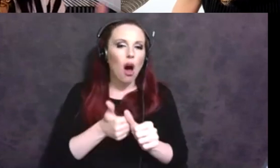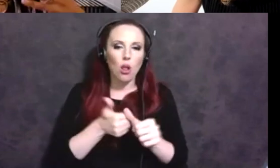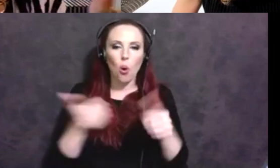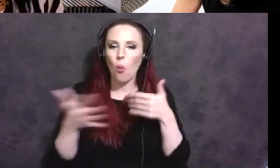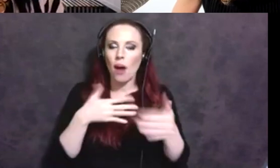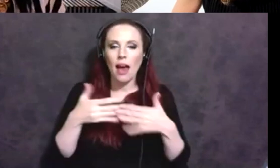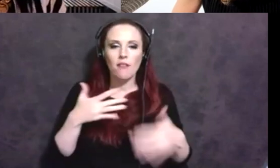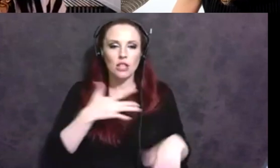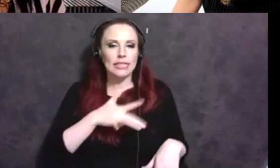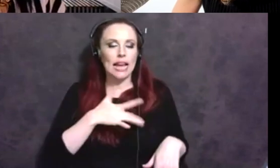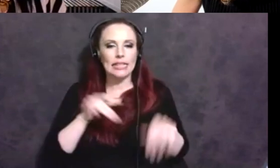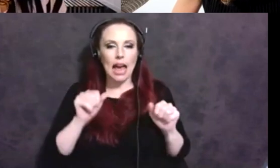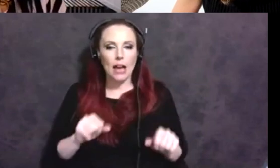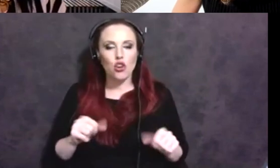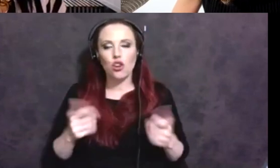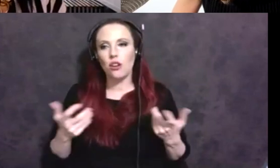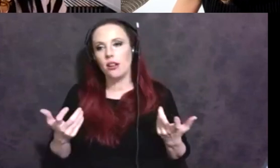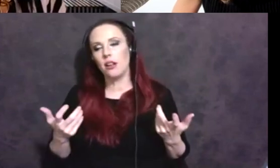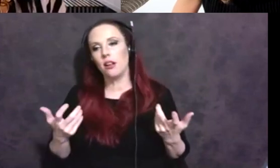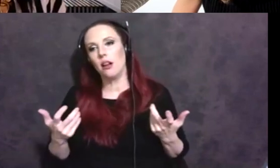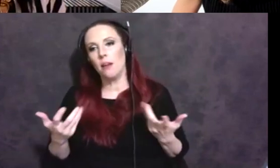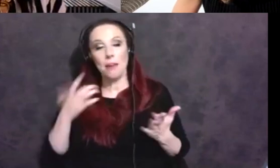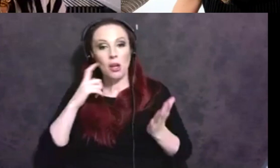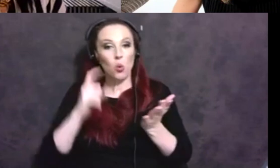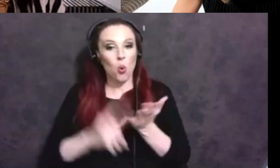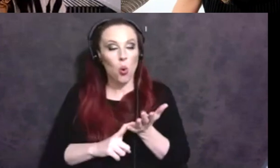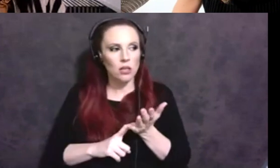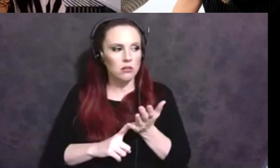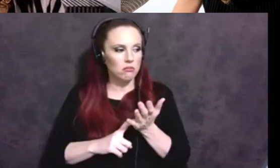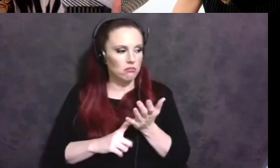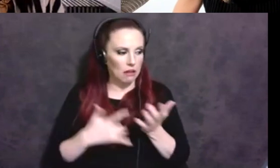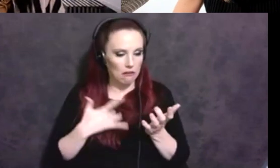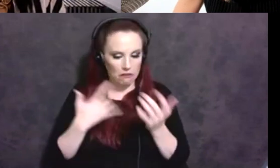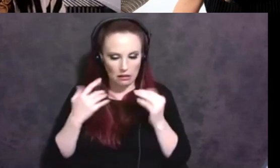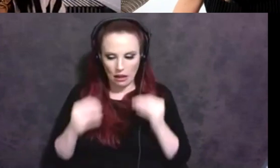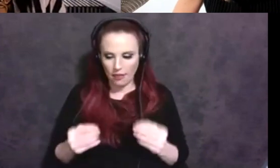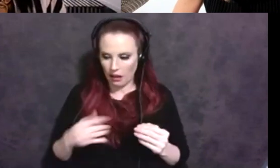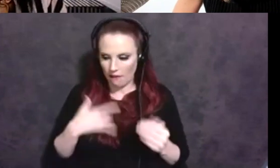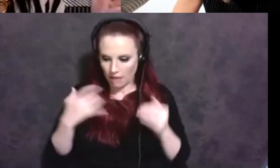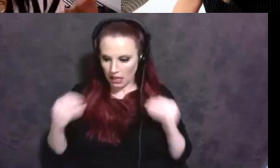for me it is the experience that helps probably the most, and then also just to track whatever